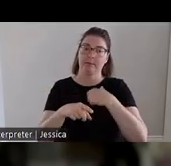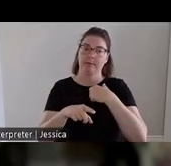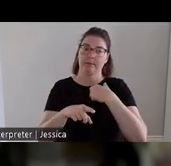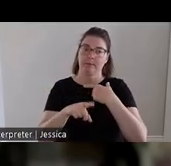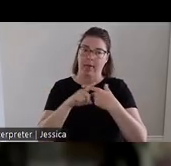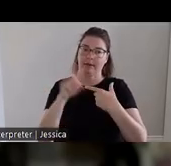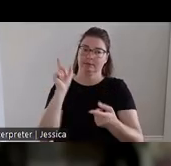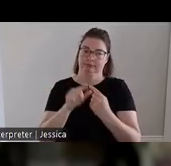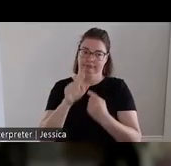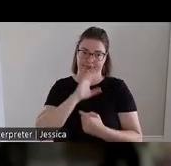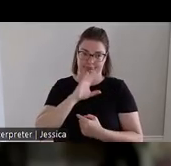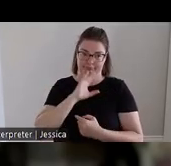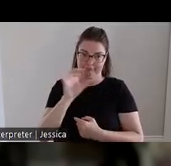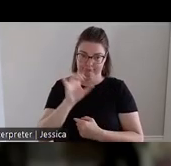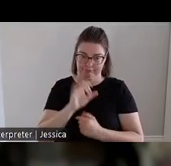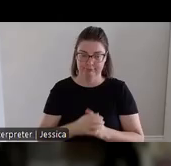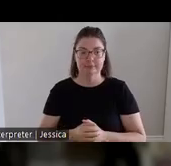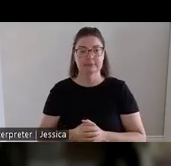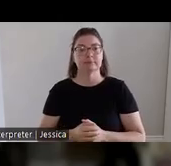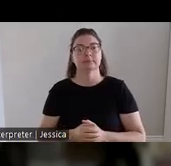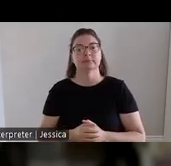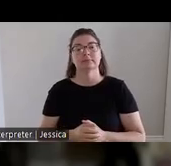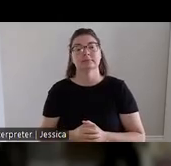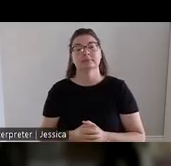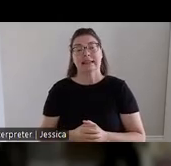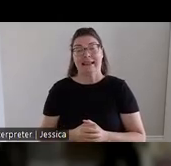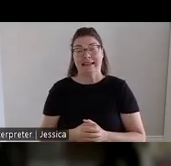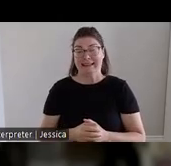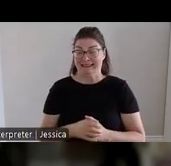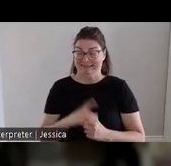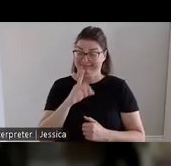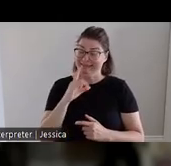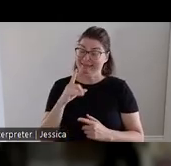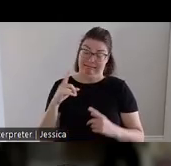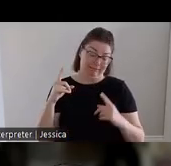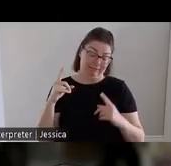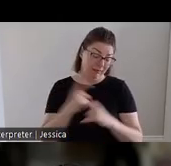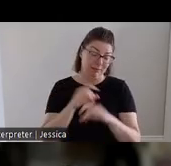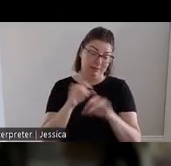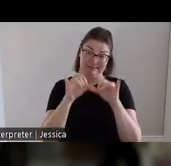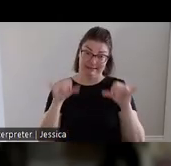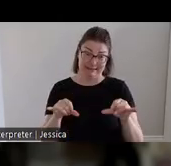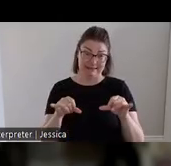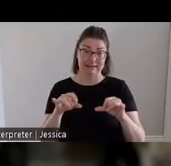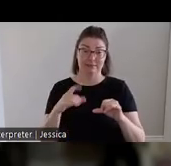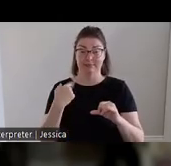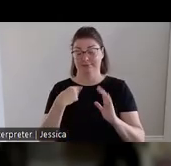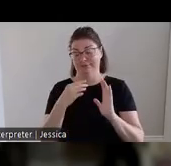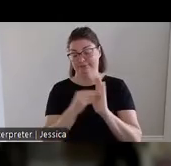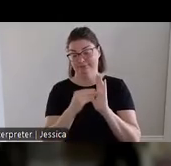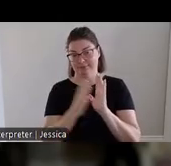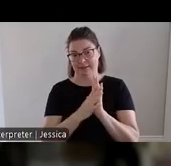So the metadata ecosystem is pretty complex, and in our documents we have created this diagram.